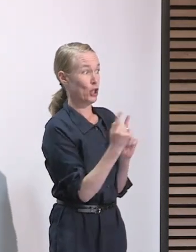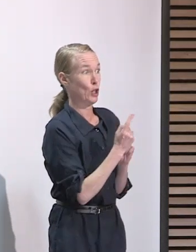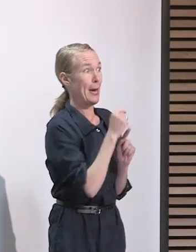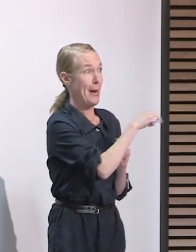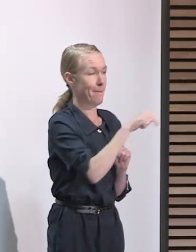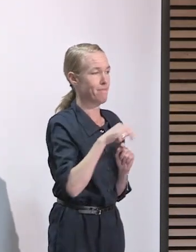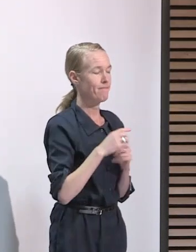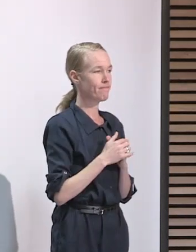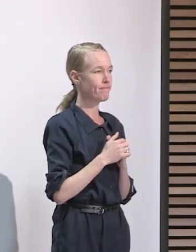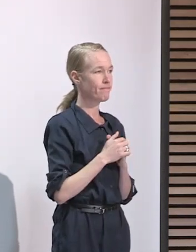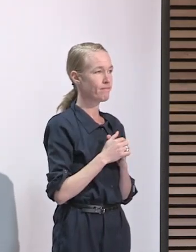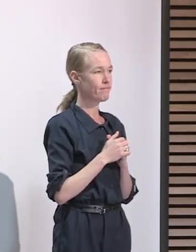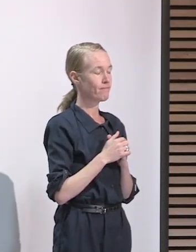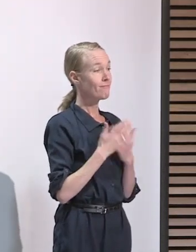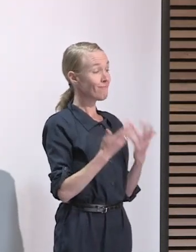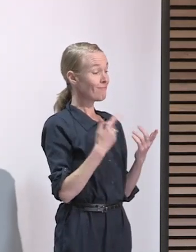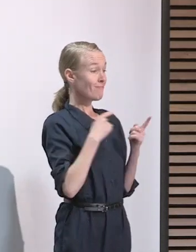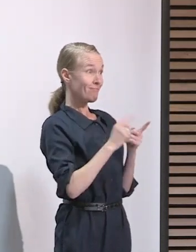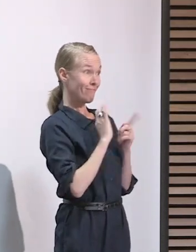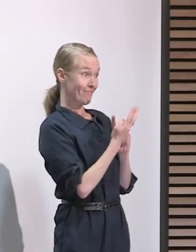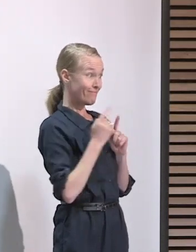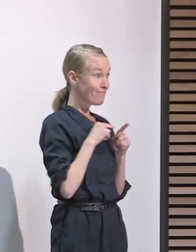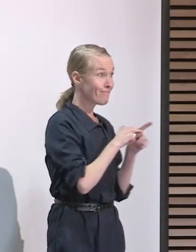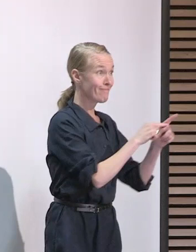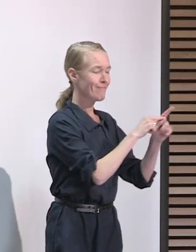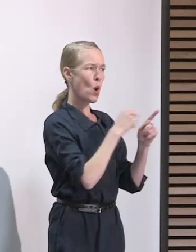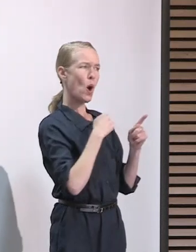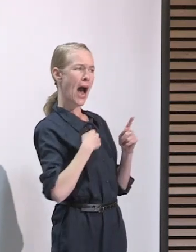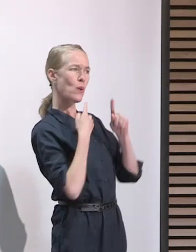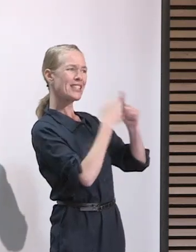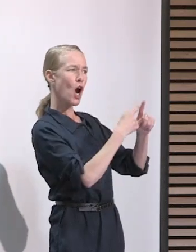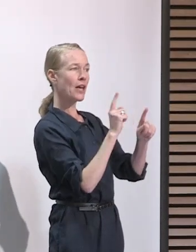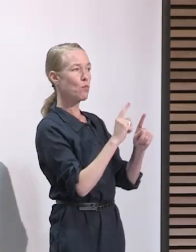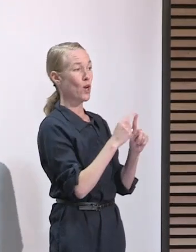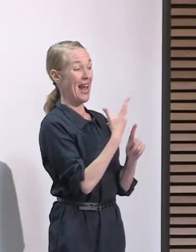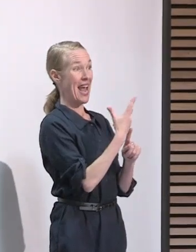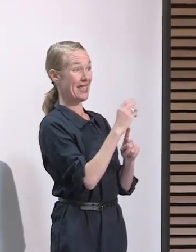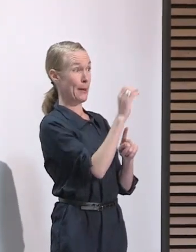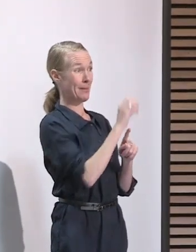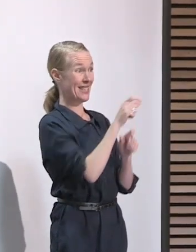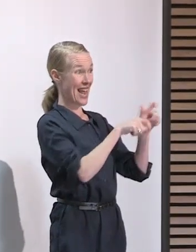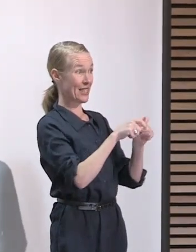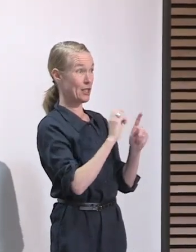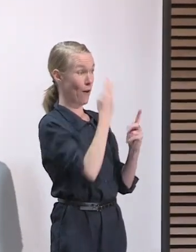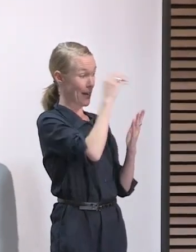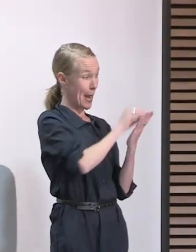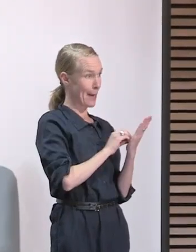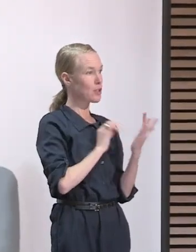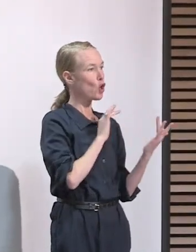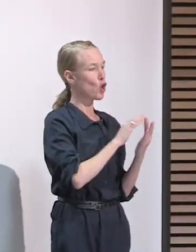return the call. Now, you're aware the measure we use for the key measure of